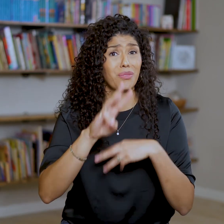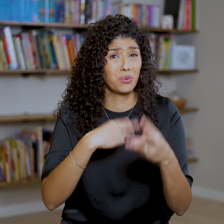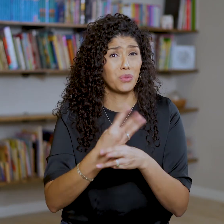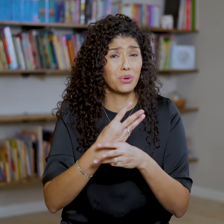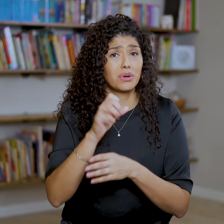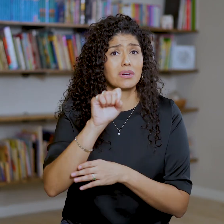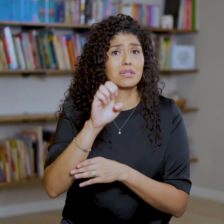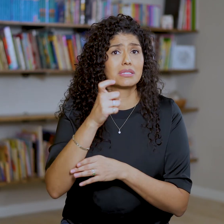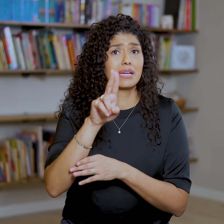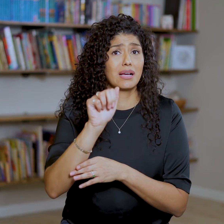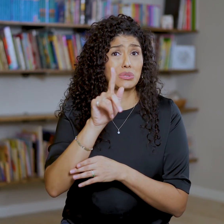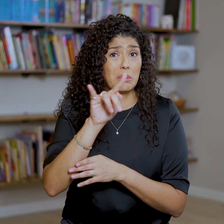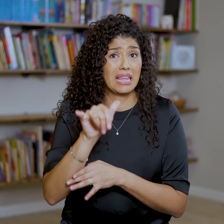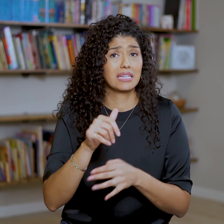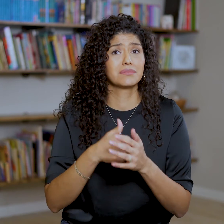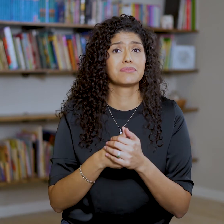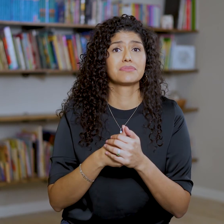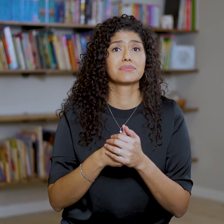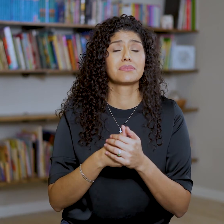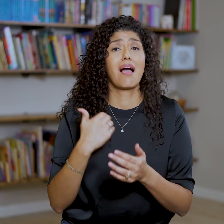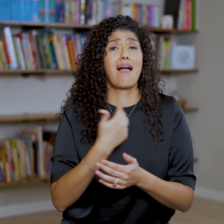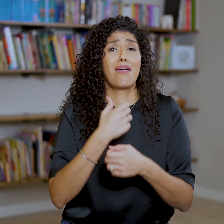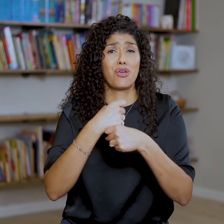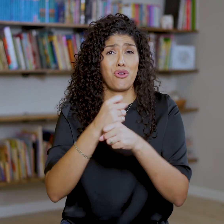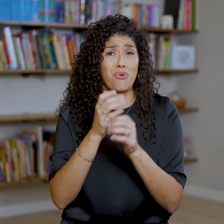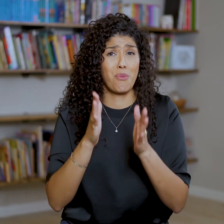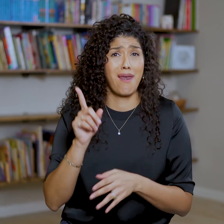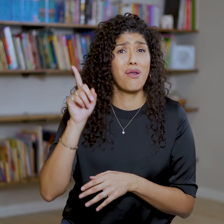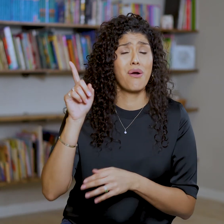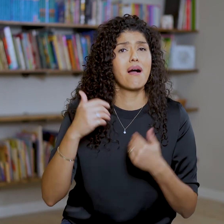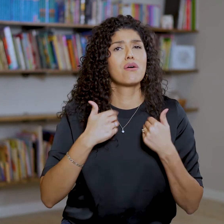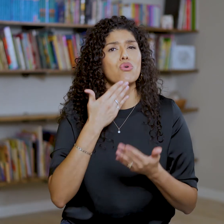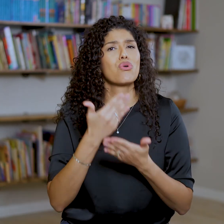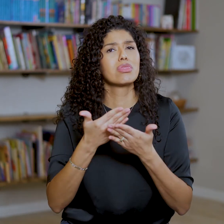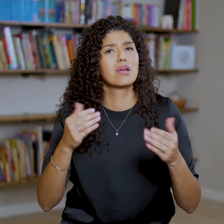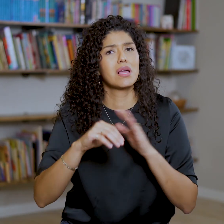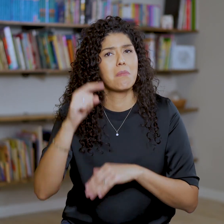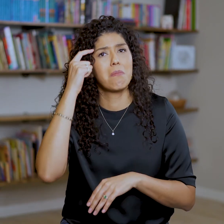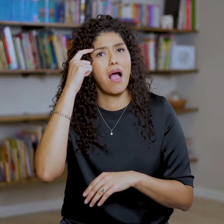of the world’s sexuality, our Creator had good things in mind